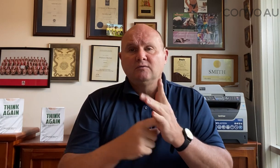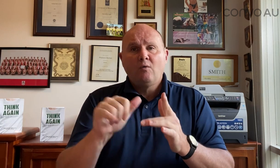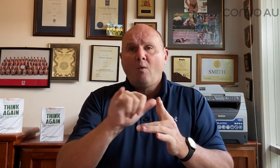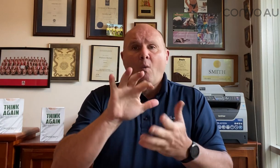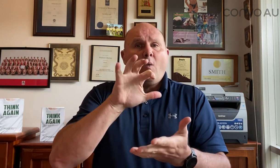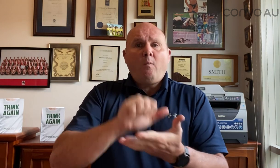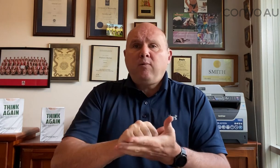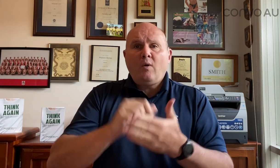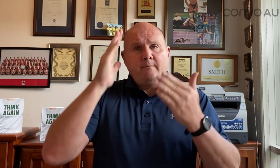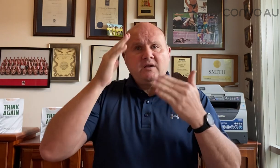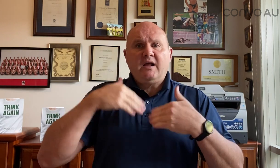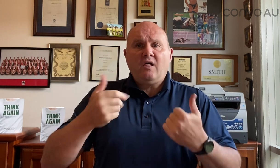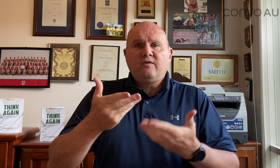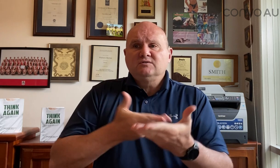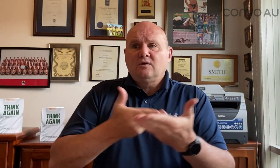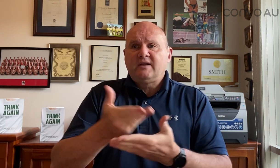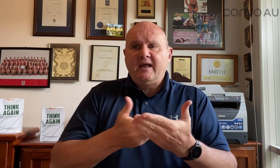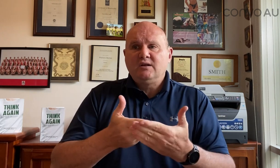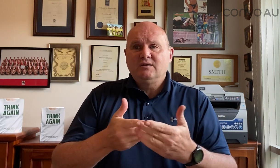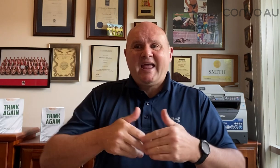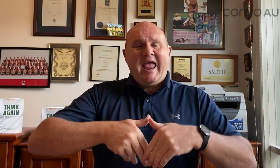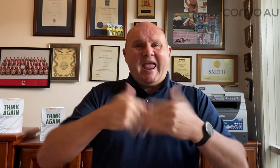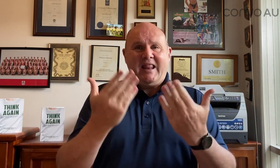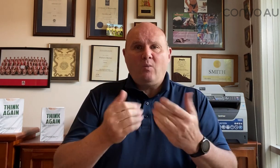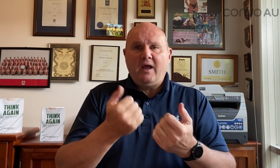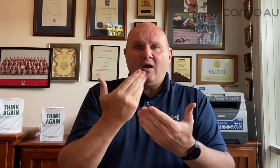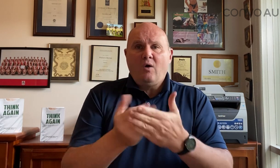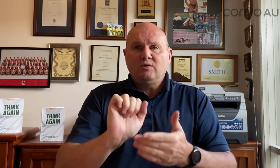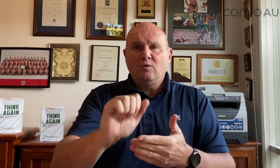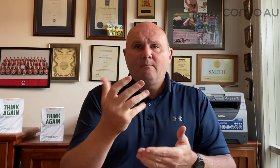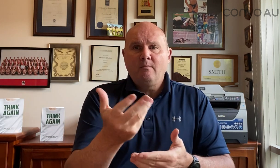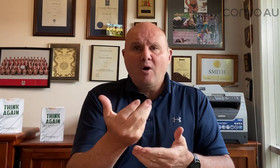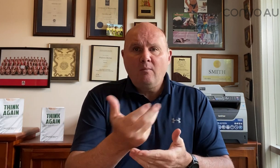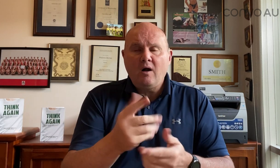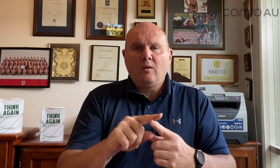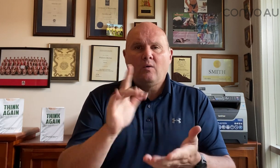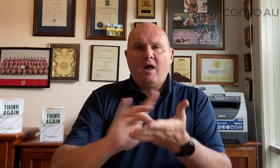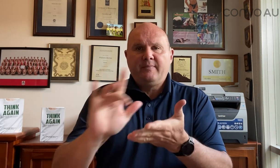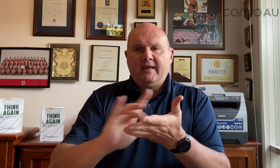or book mental health consultations anywhere on your mobile or iPad.